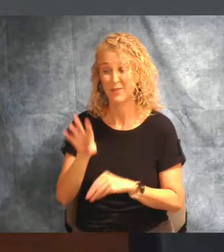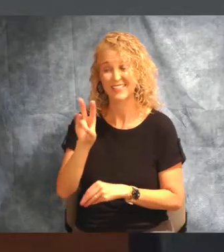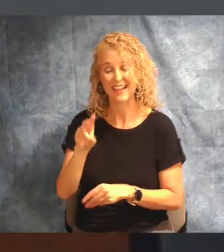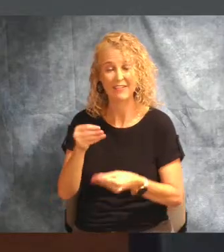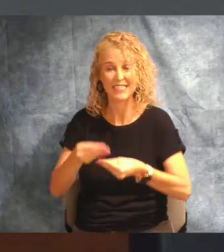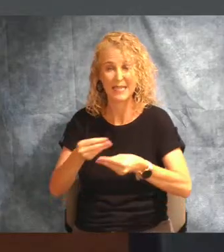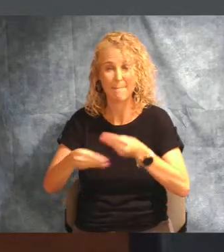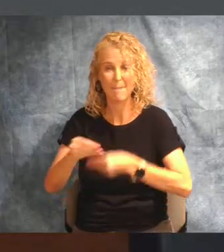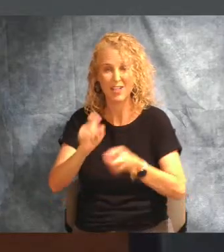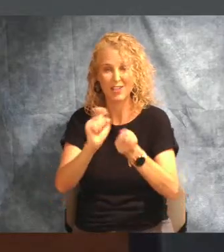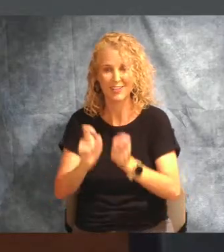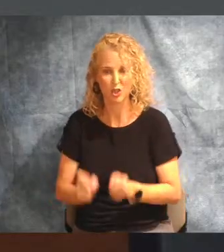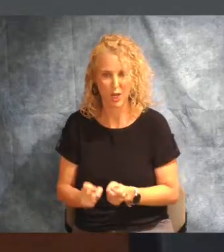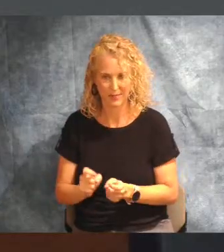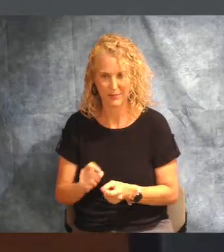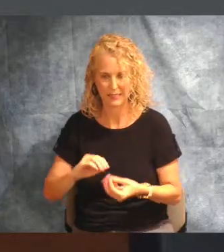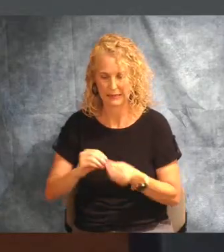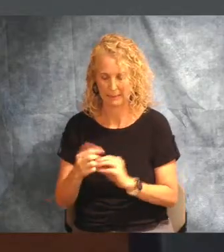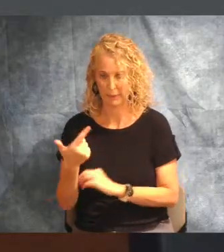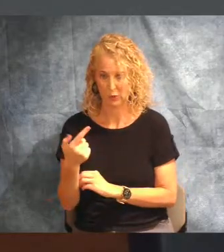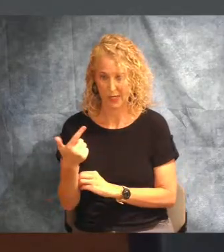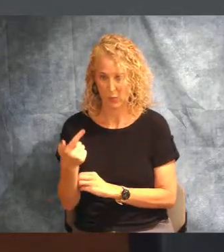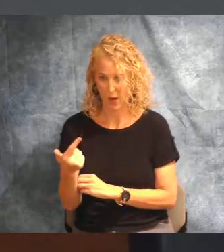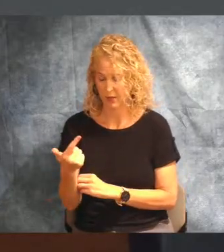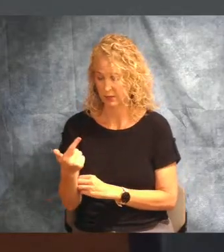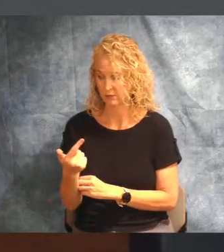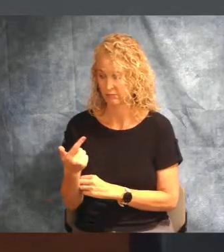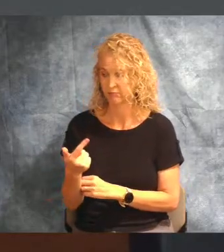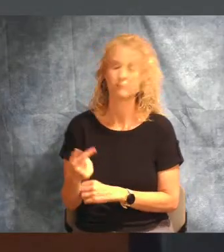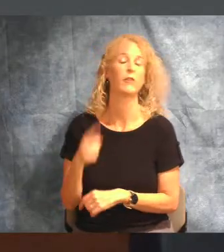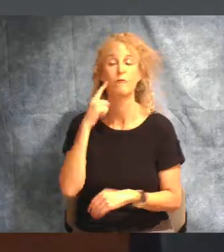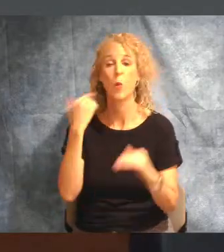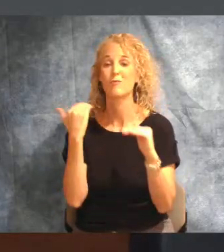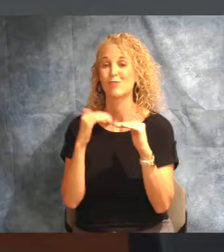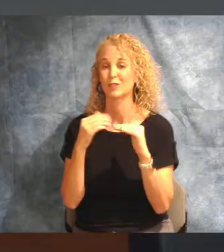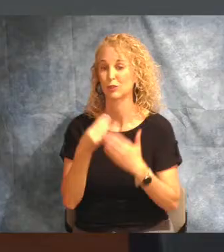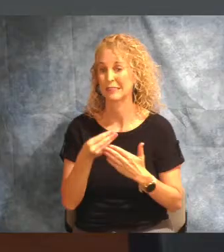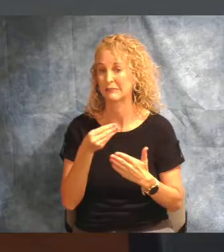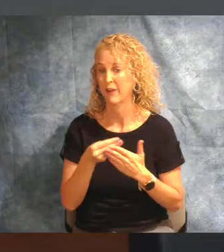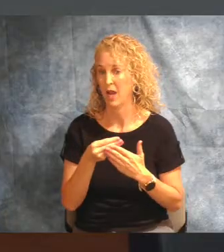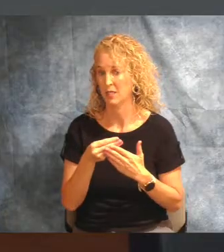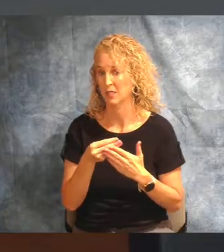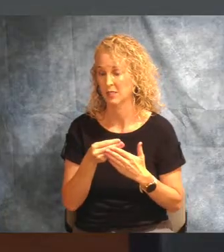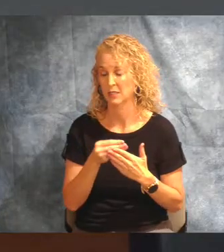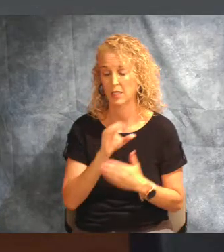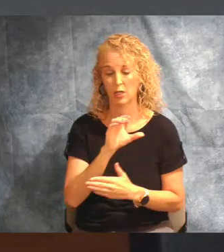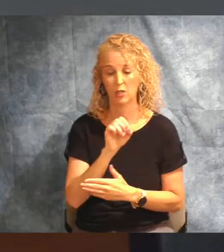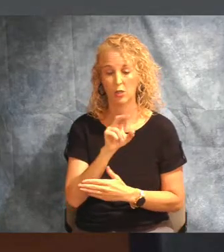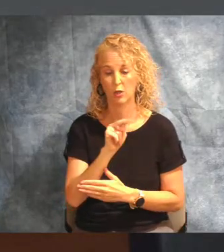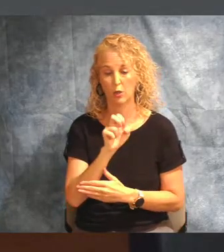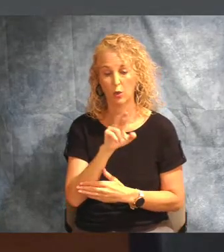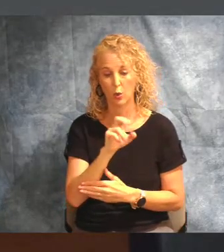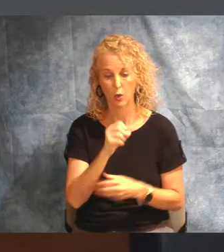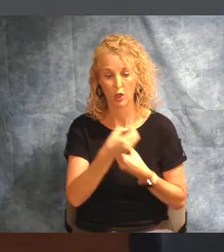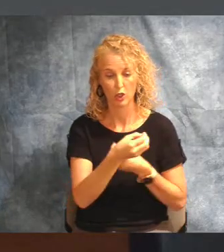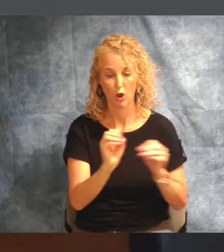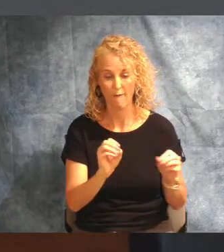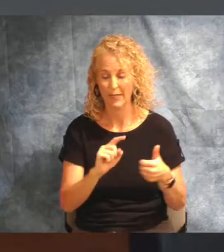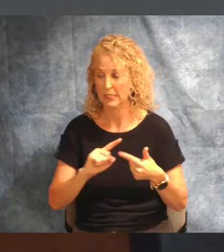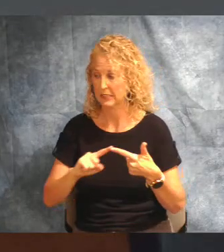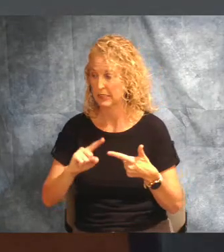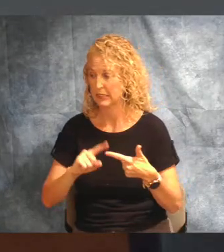budget adjustment number 21 in restricted funds in the Coroner's office the Clerk of Courts